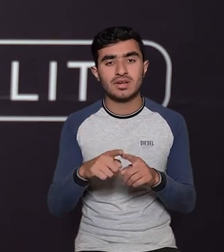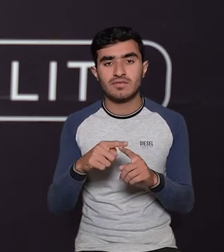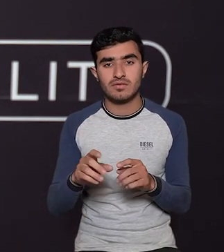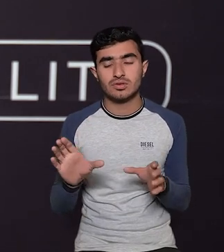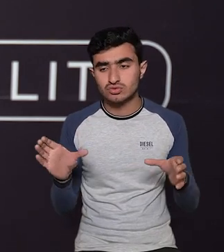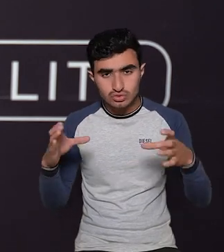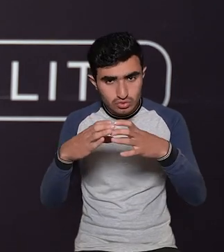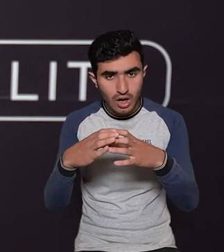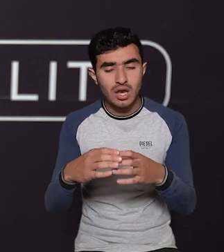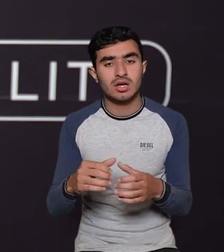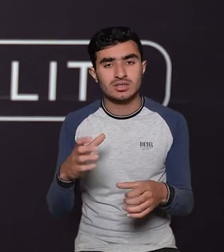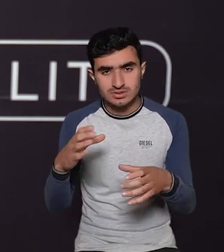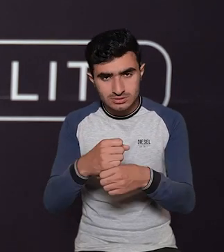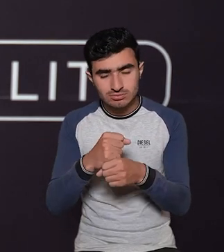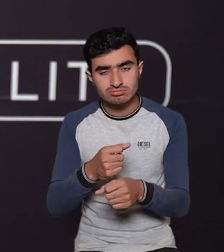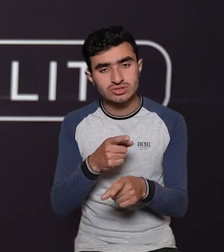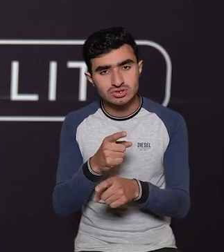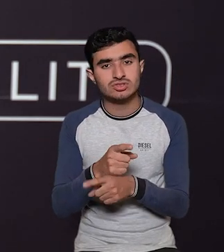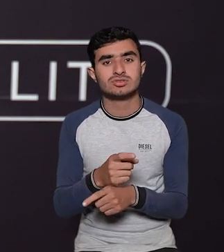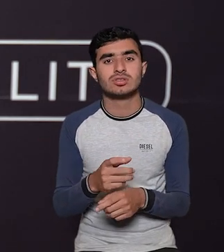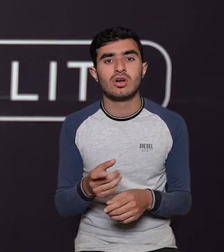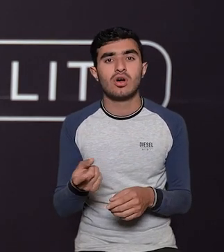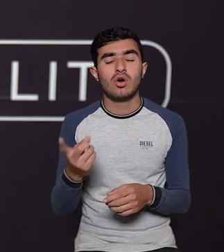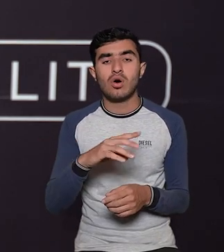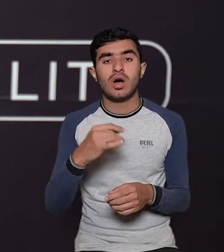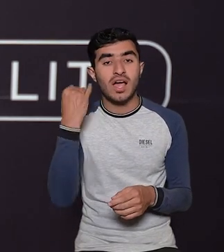needs to be made and to keep them together.